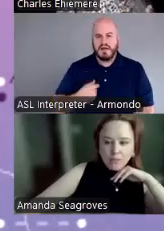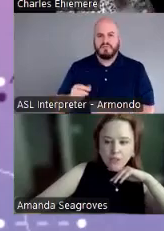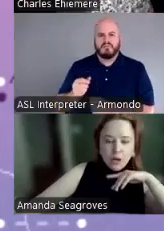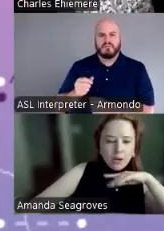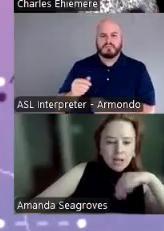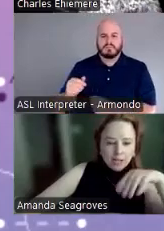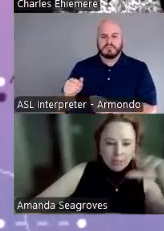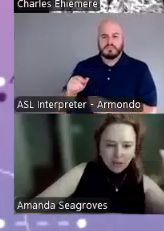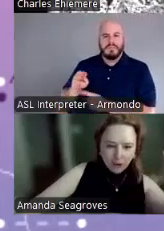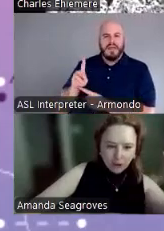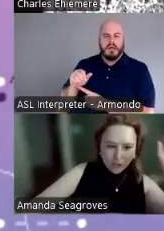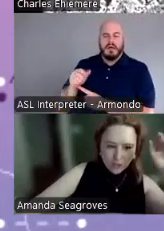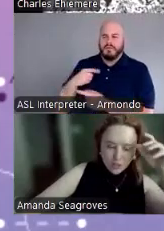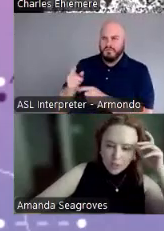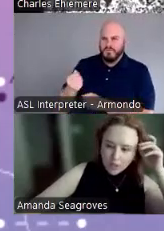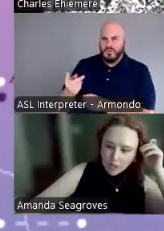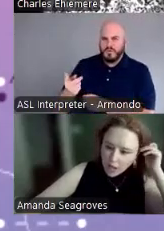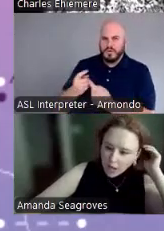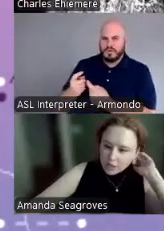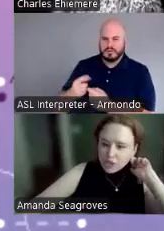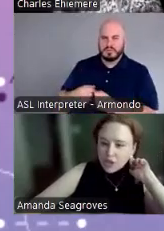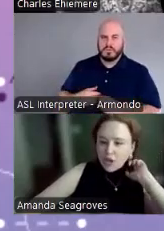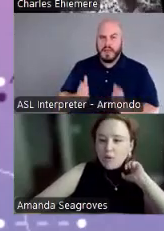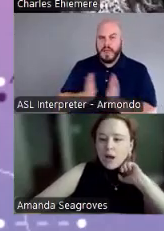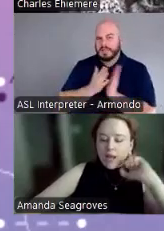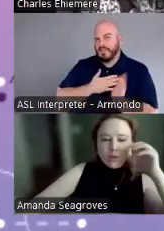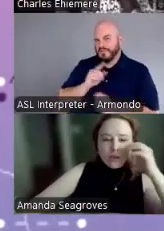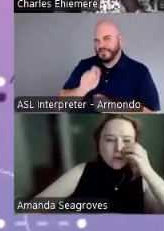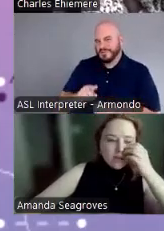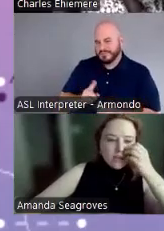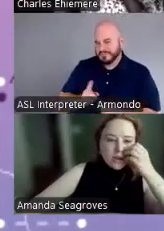so I'm going to ask mine first. So I am curious.